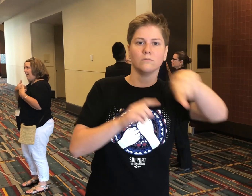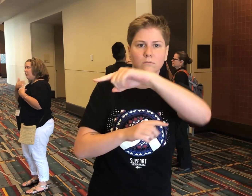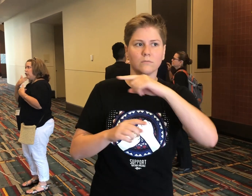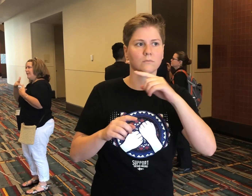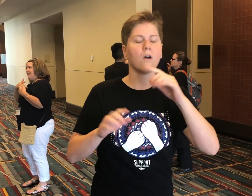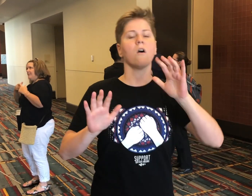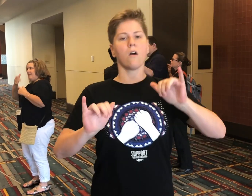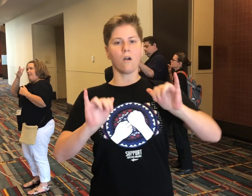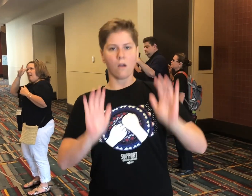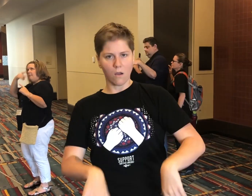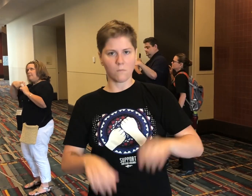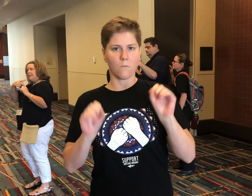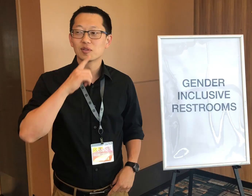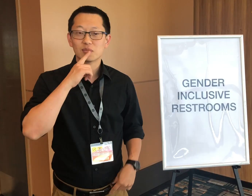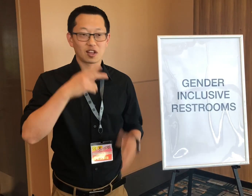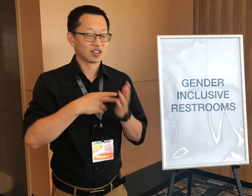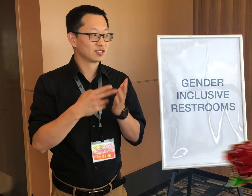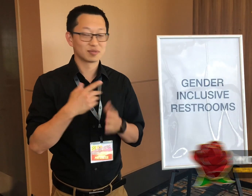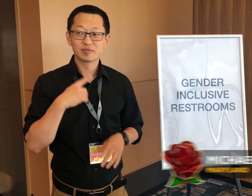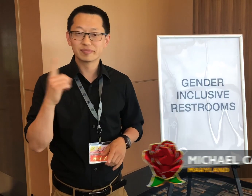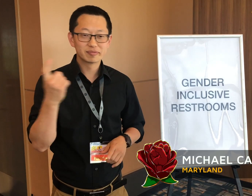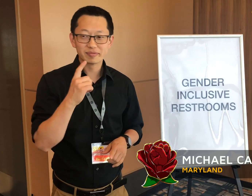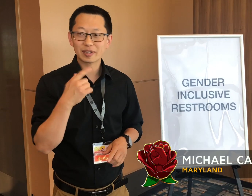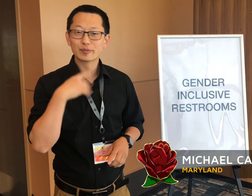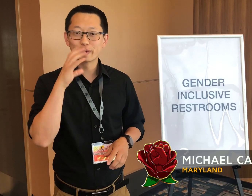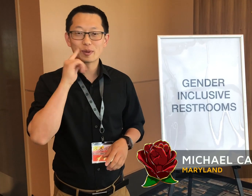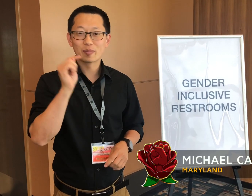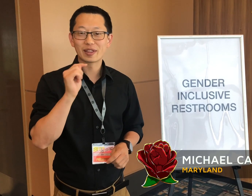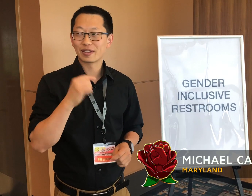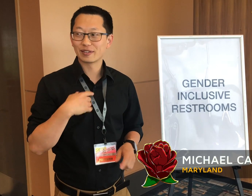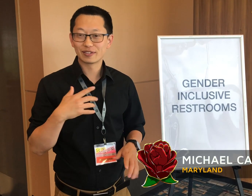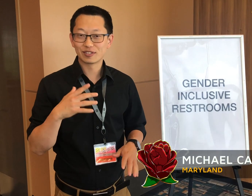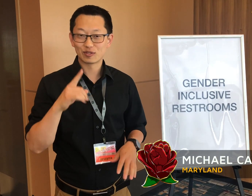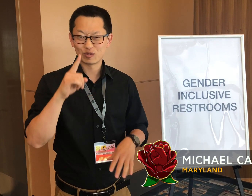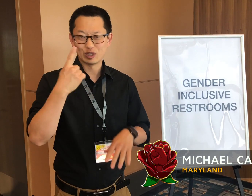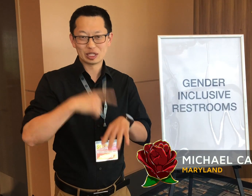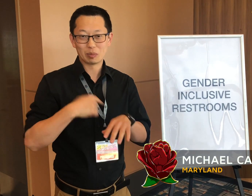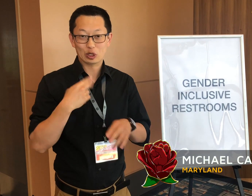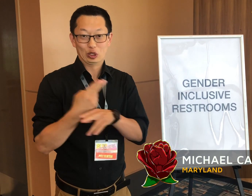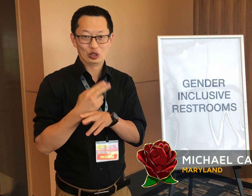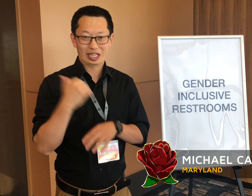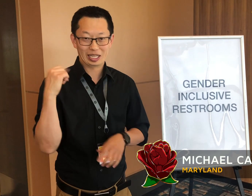Other people would educate them and they would process it well. Honestly, this is the first time I’ve gone to this type of